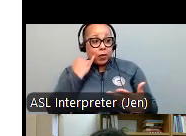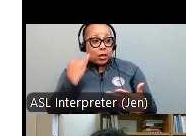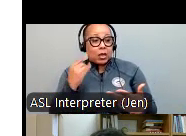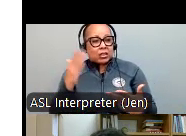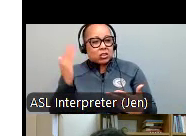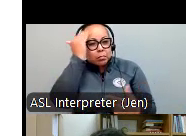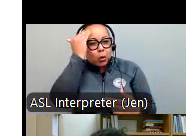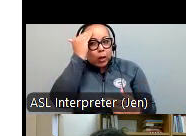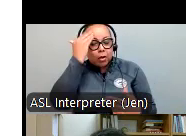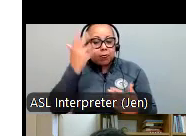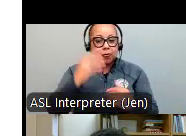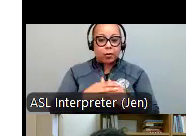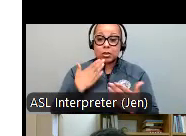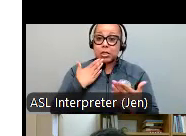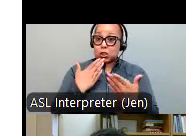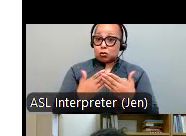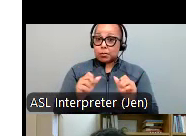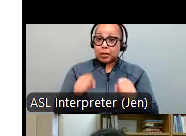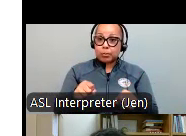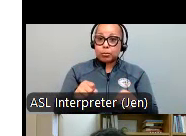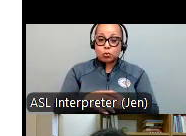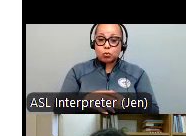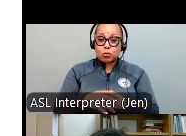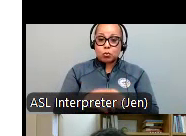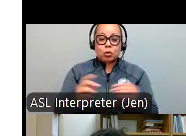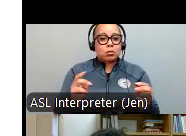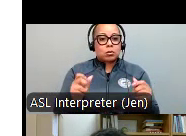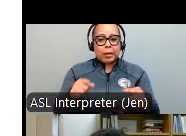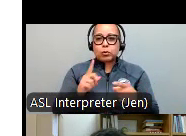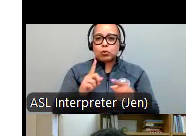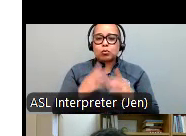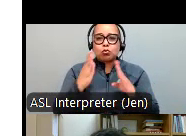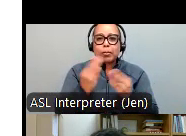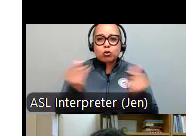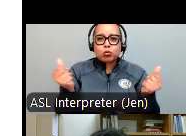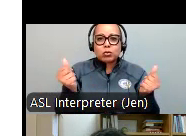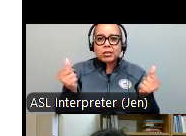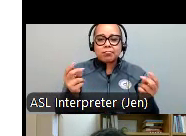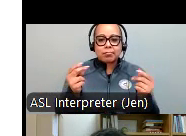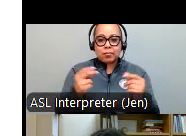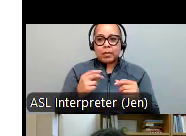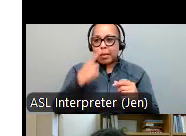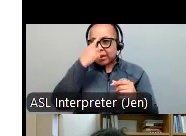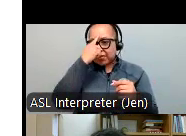of is that it's good to be able to be able to troubleshoot and maybe think quick on your feet,